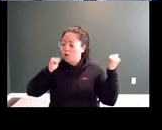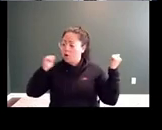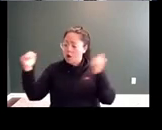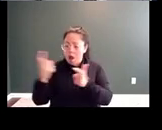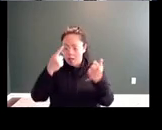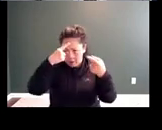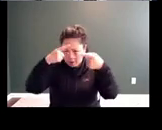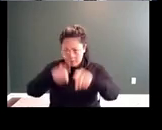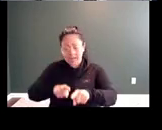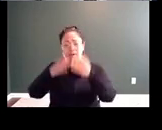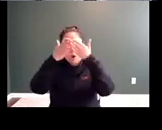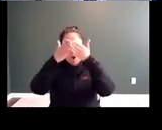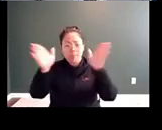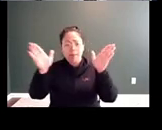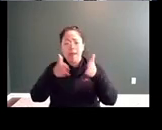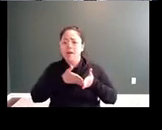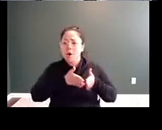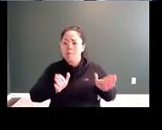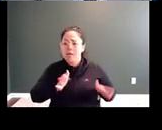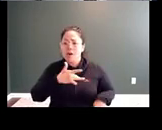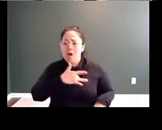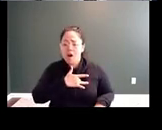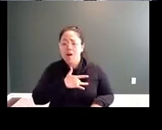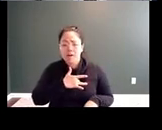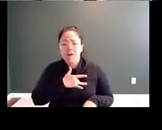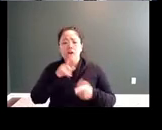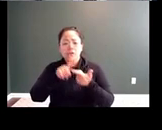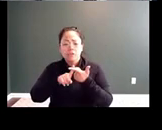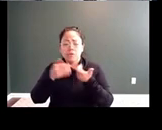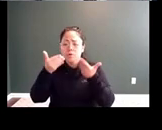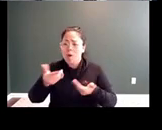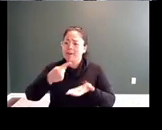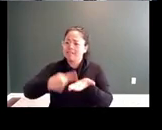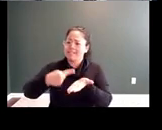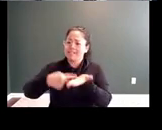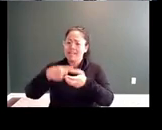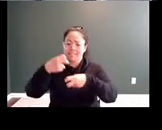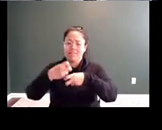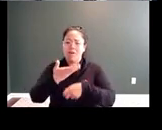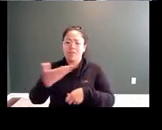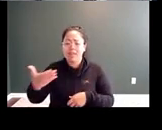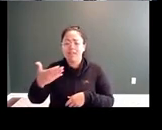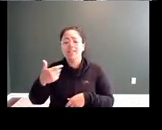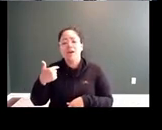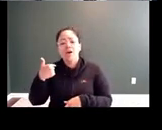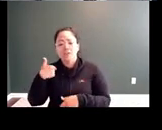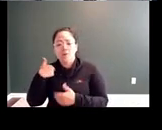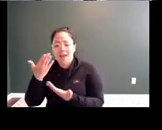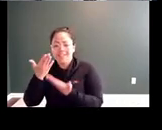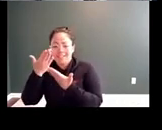with an open mind and an open heart to ask difficult questions. I would definitely encourage you to check out The People's Supper for lots of good resources